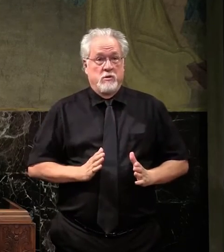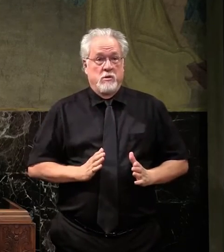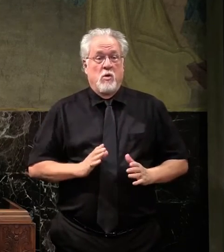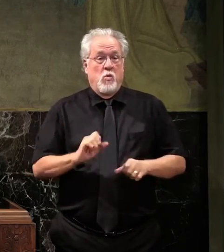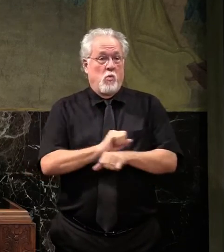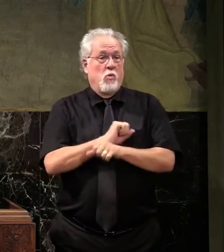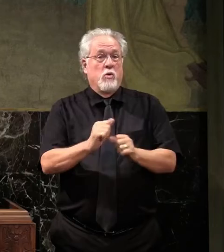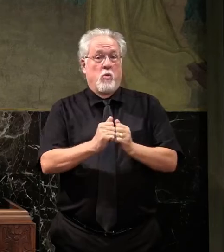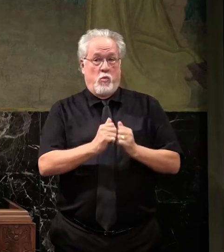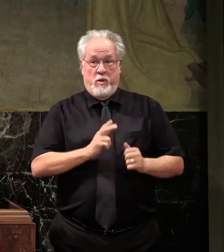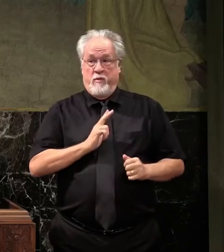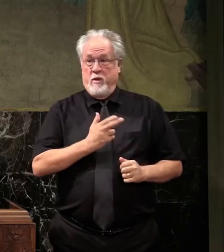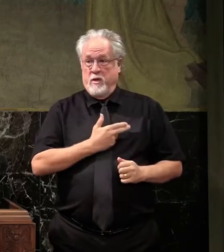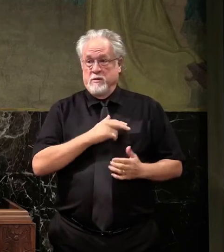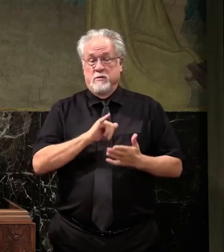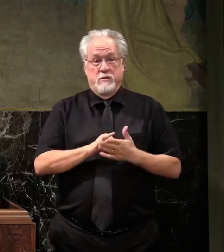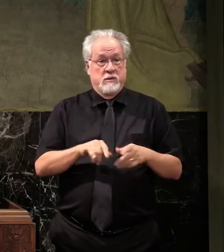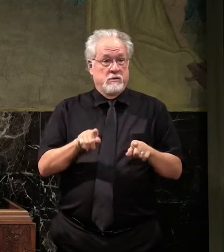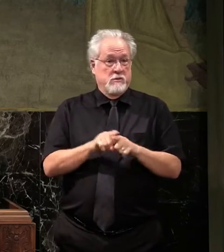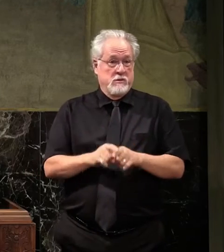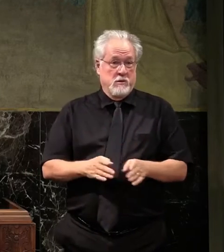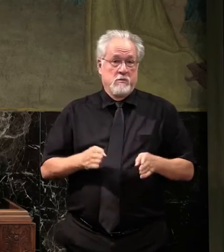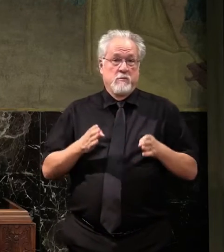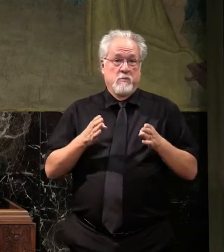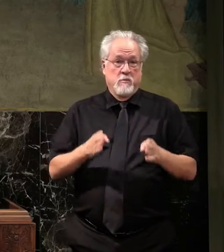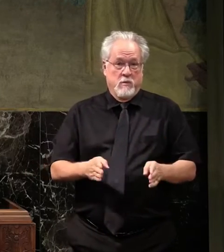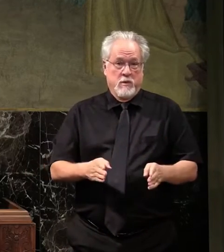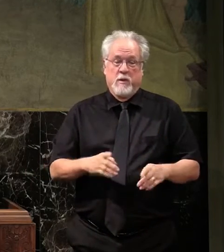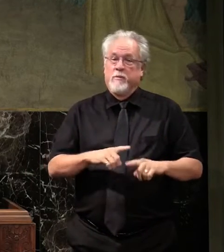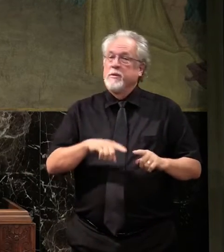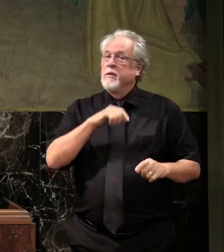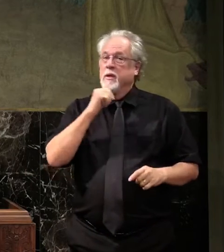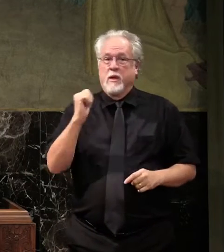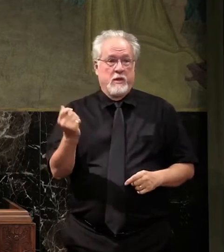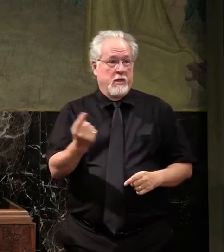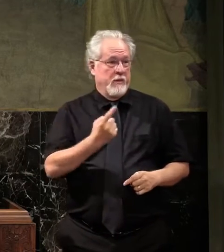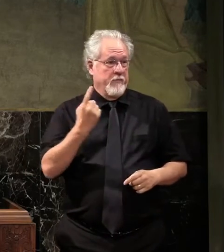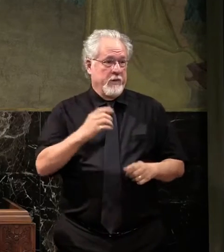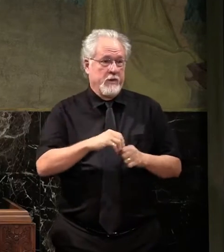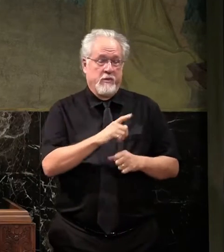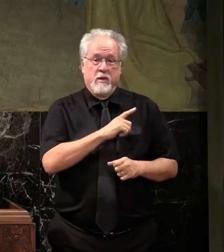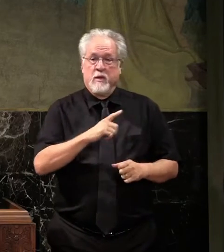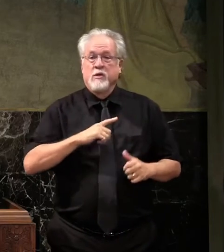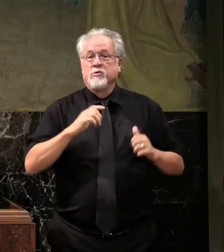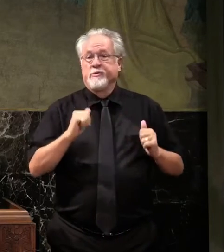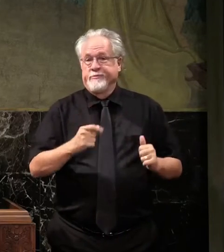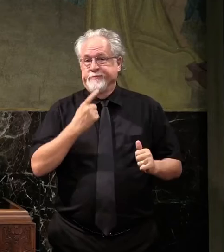in that same fashion but certainly not everyone legislature can say that. There